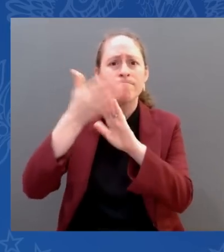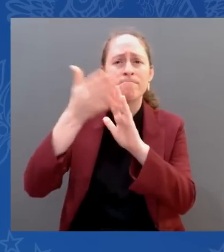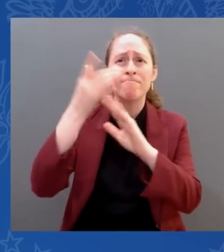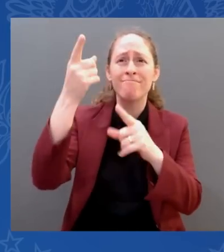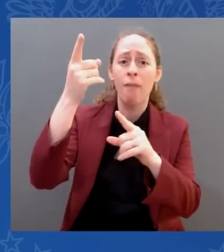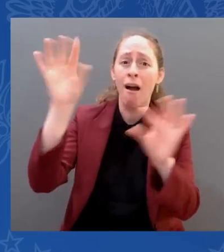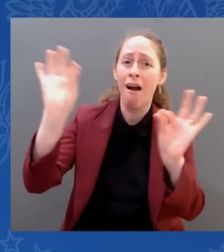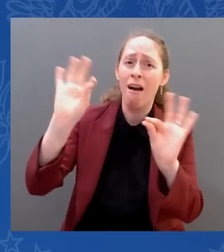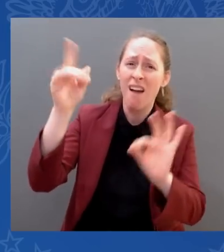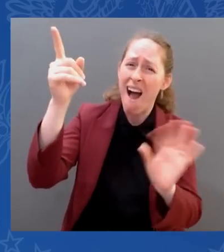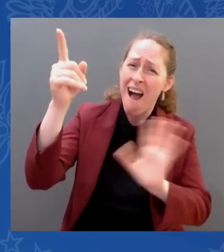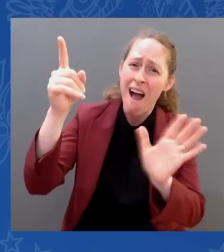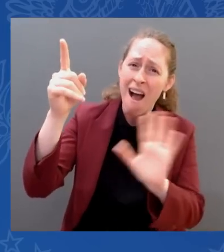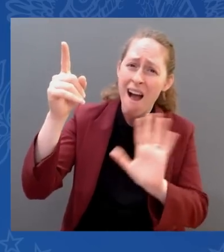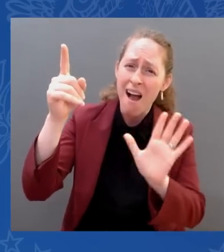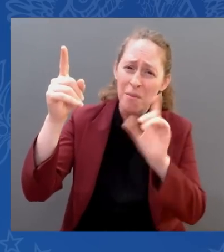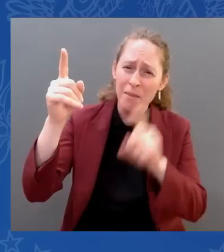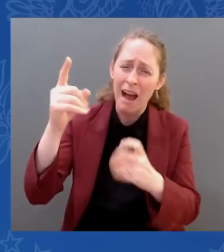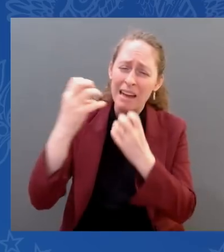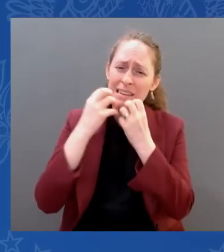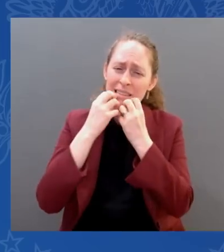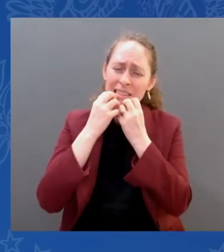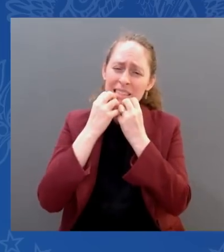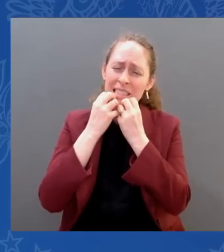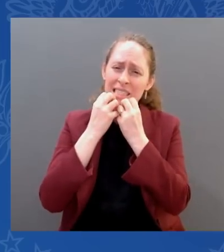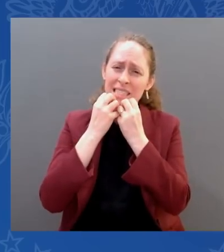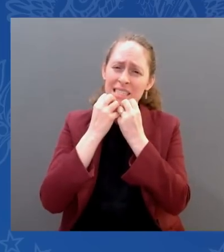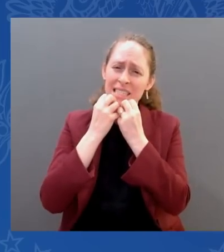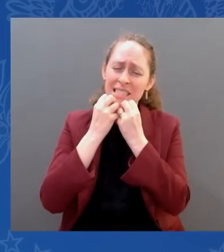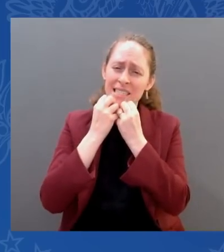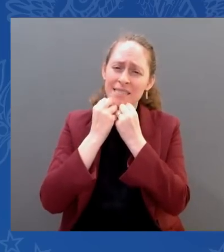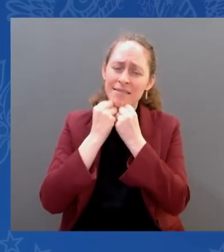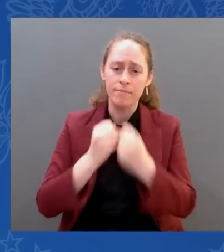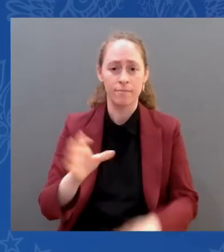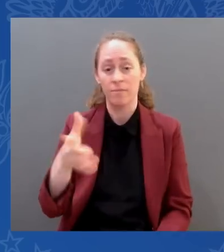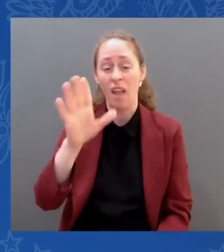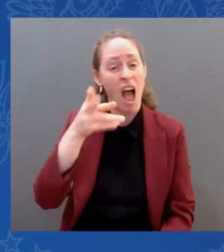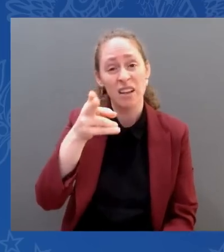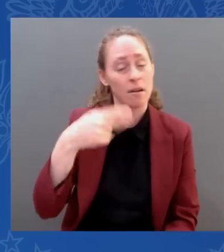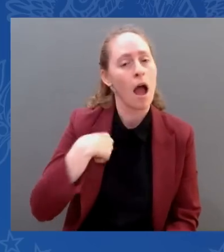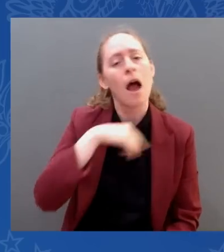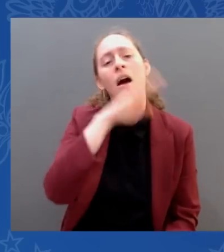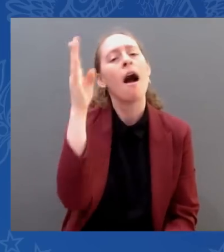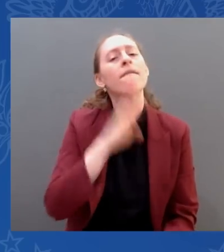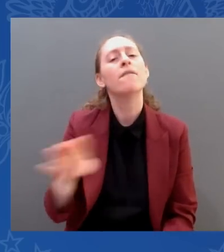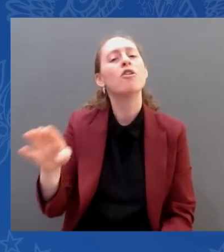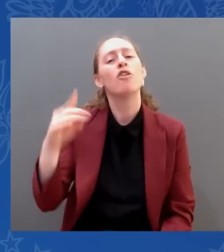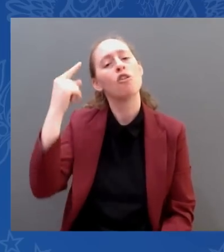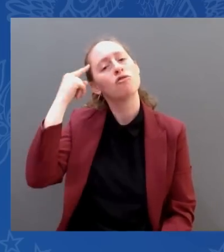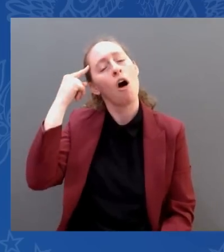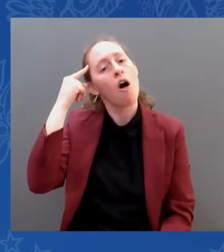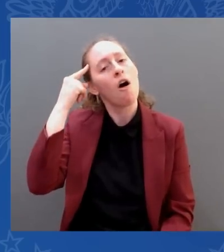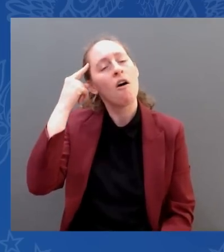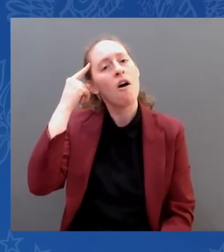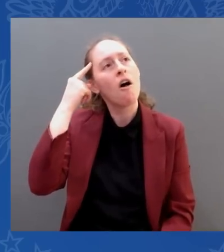going to be this straightforward a challenge before. The rule of law matters in democracies.